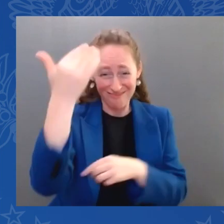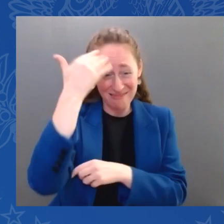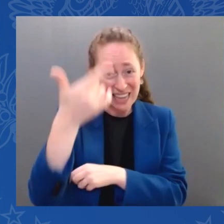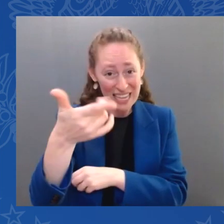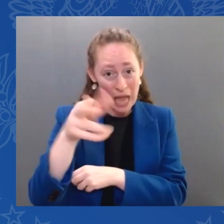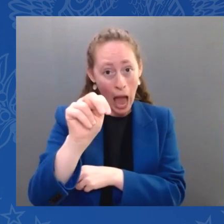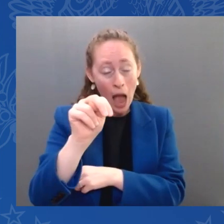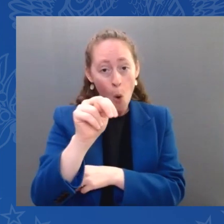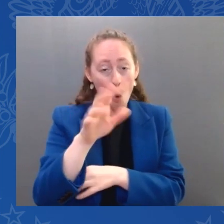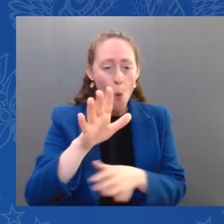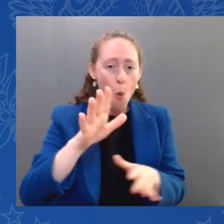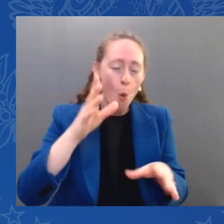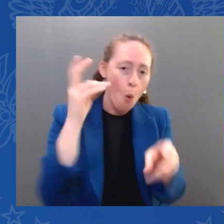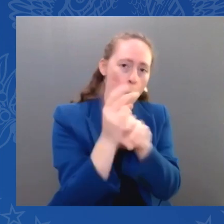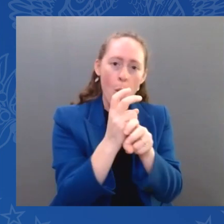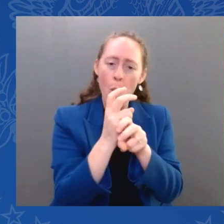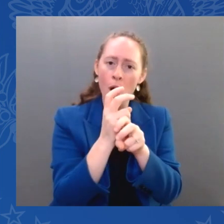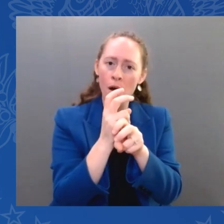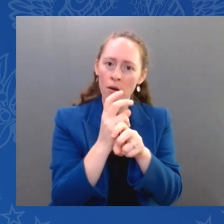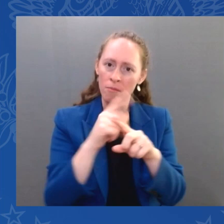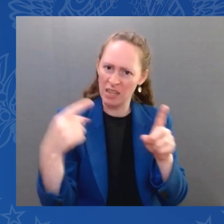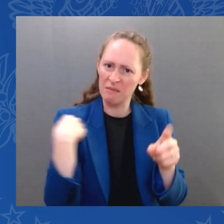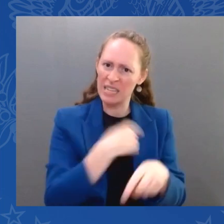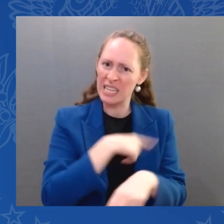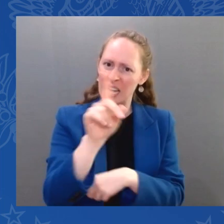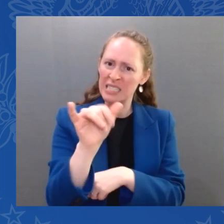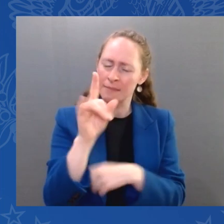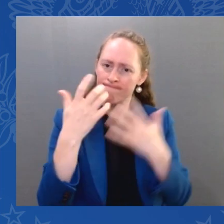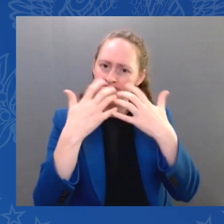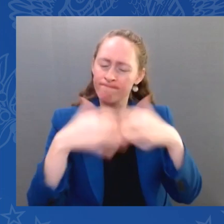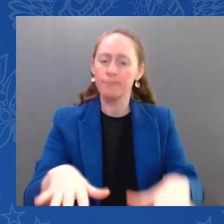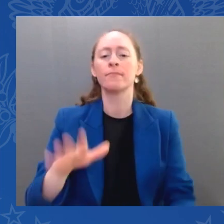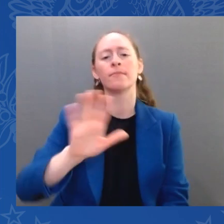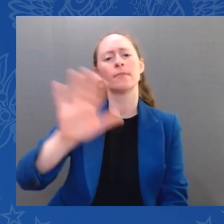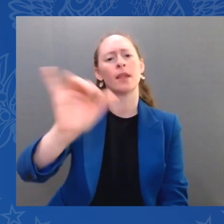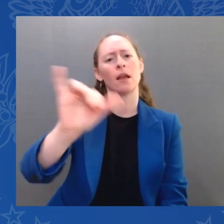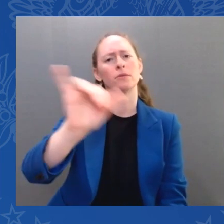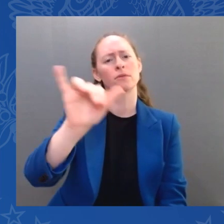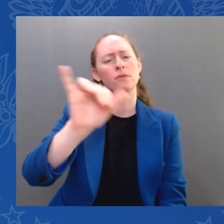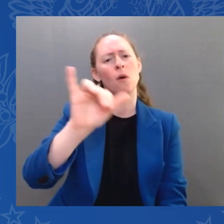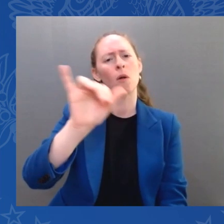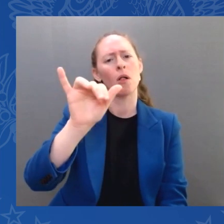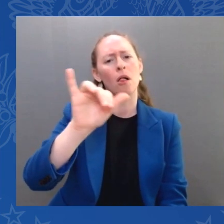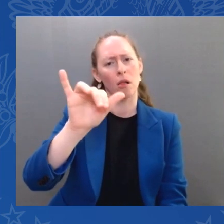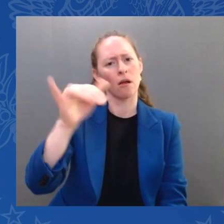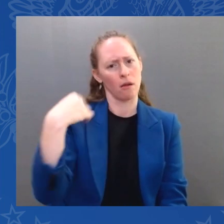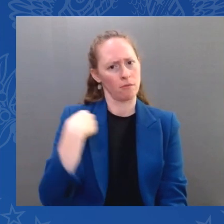And one more thing: It's a call to action to all of us to do more -- to take away from the legislation, it is not --